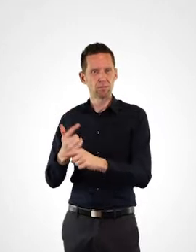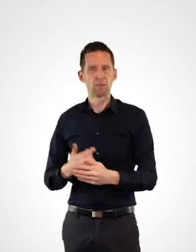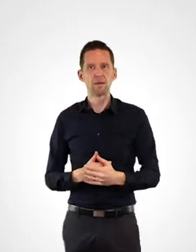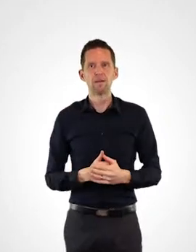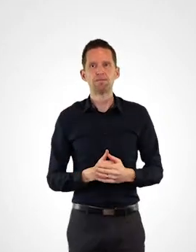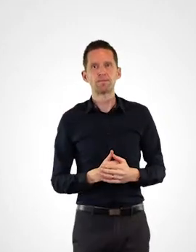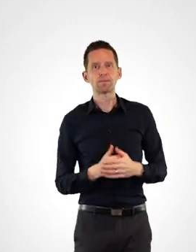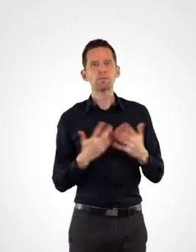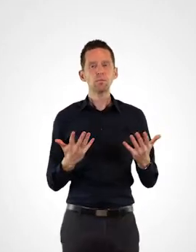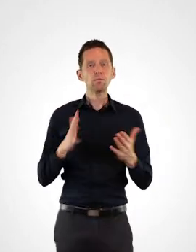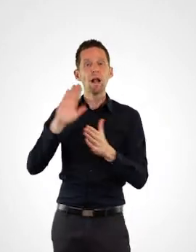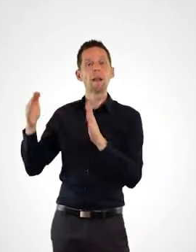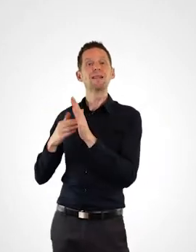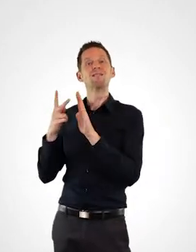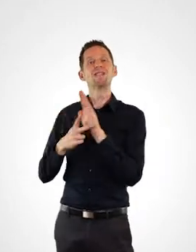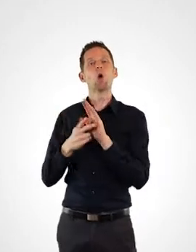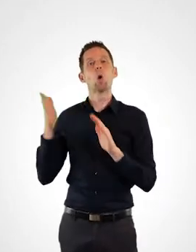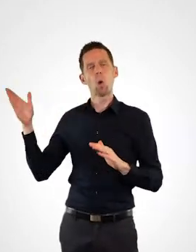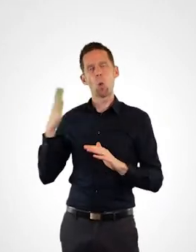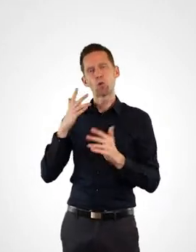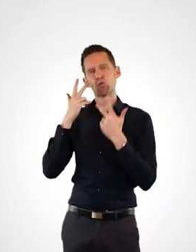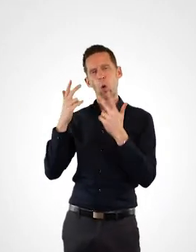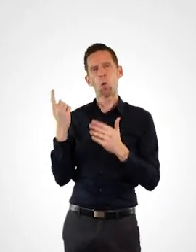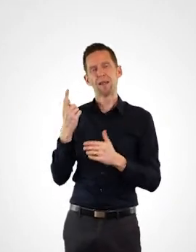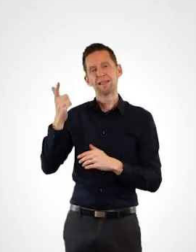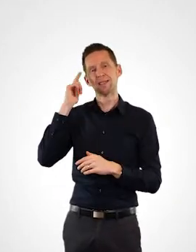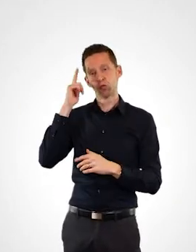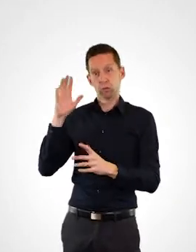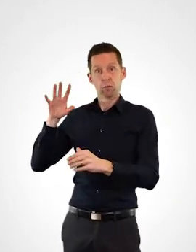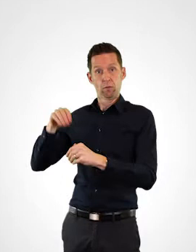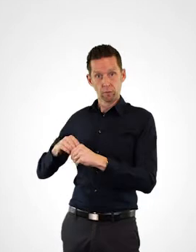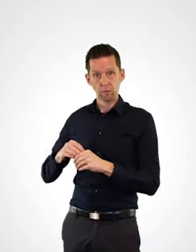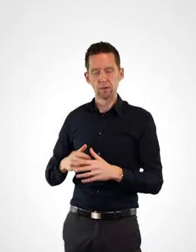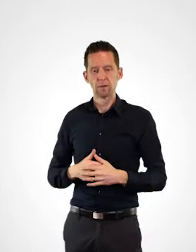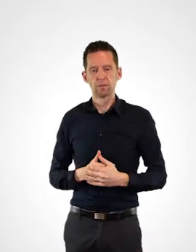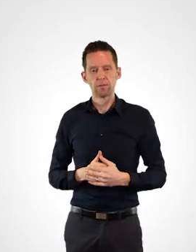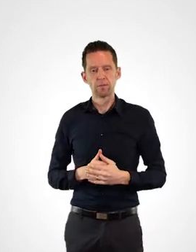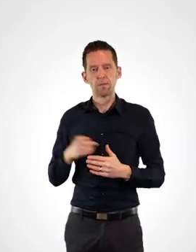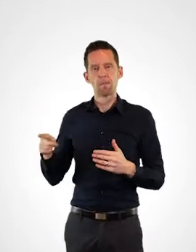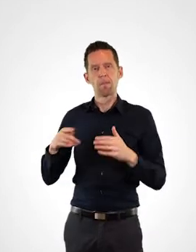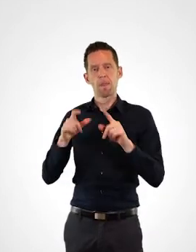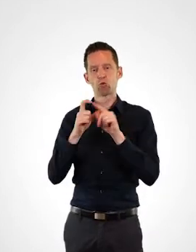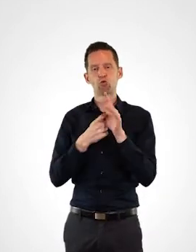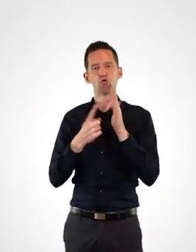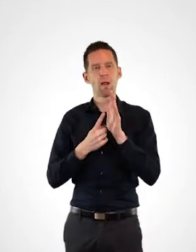Our final videos are to show teachers engaging in a drill